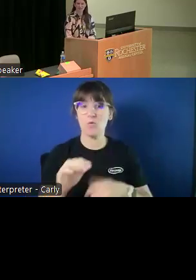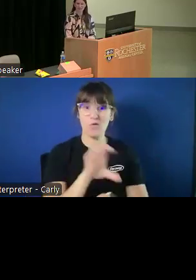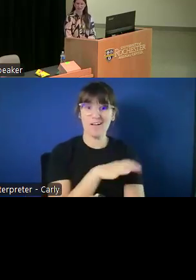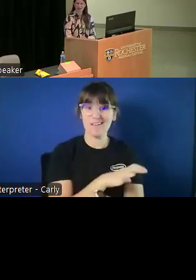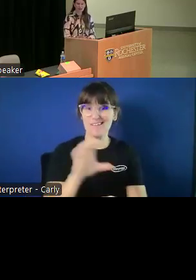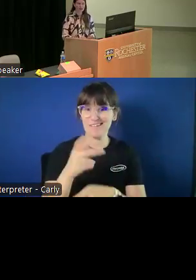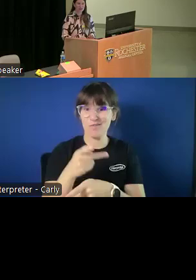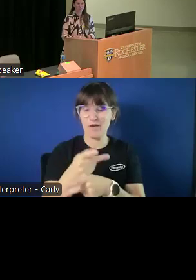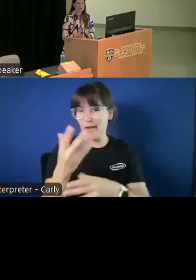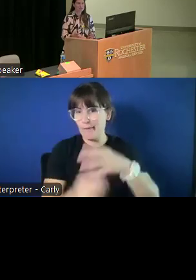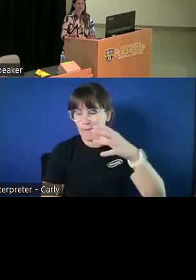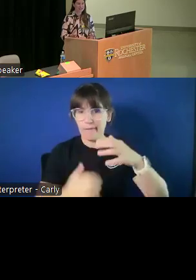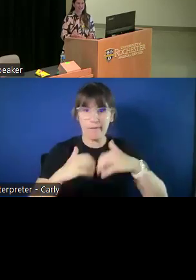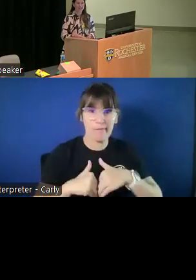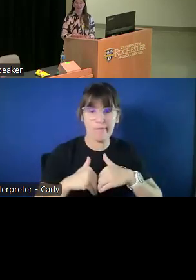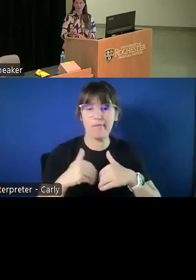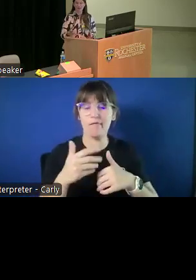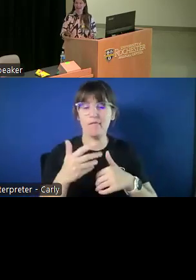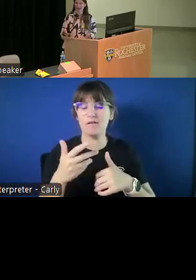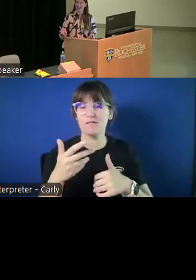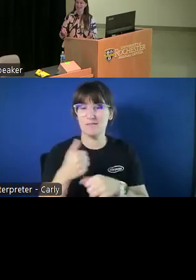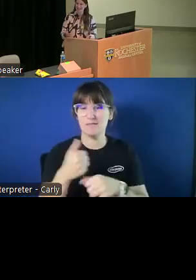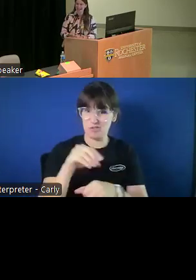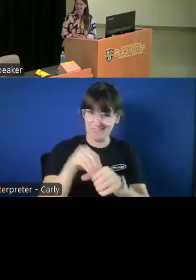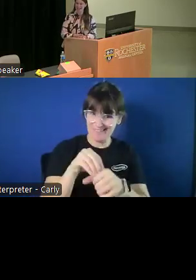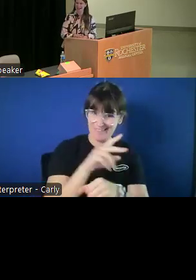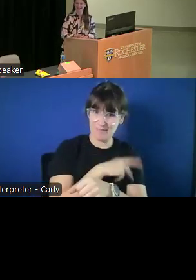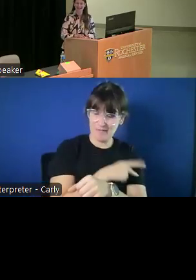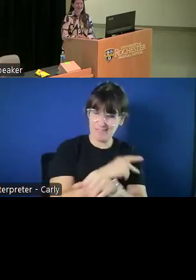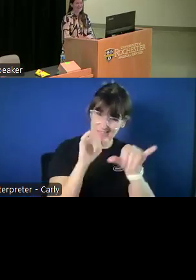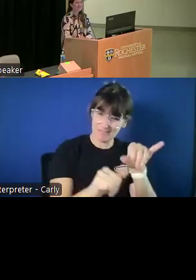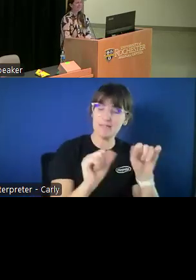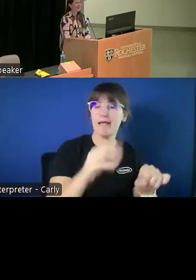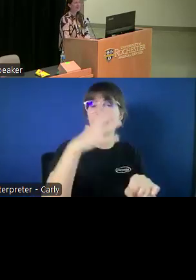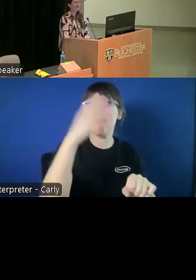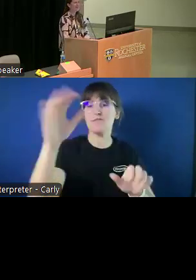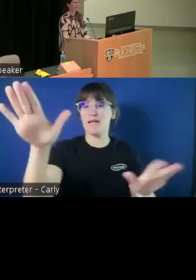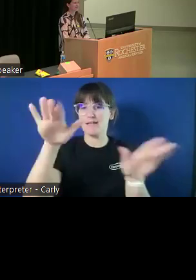um like making sure that our inpatient folks have access to the outside or